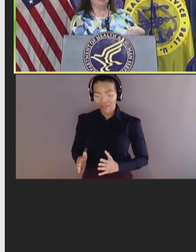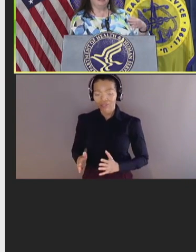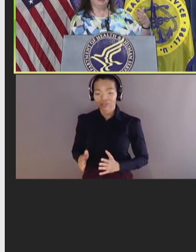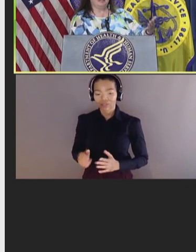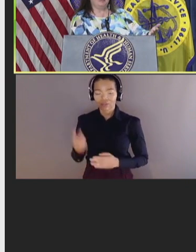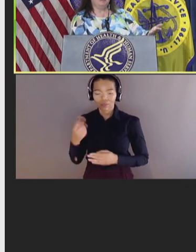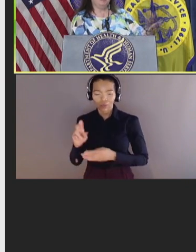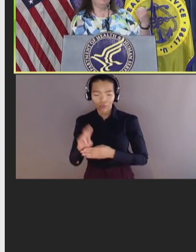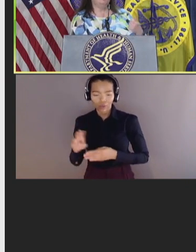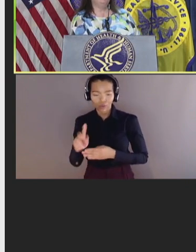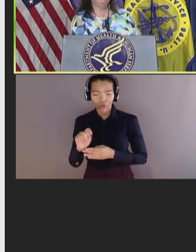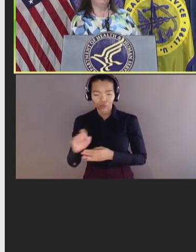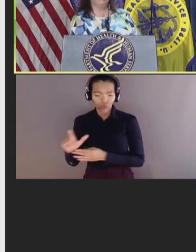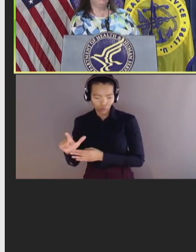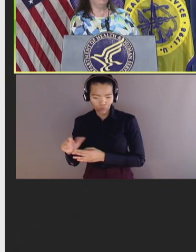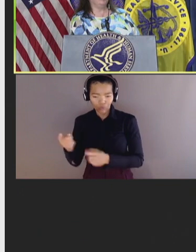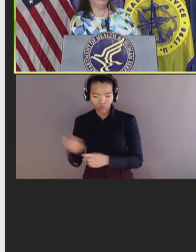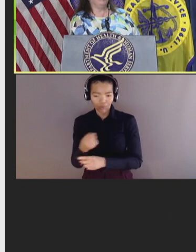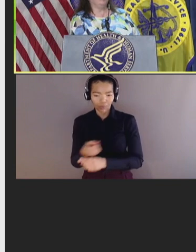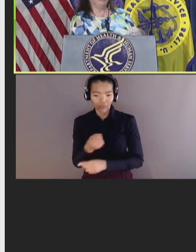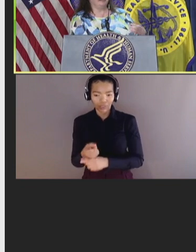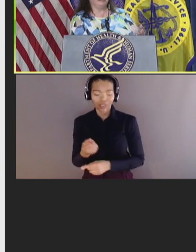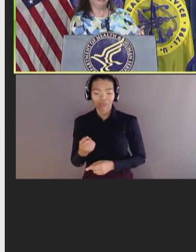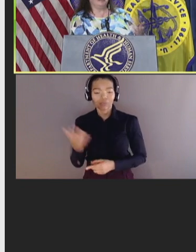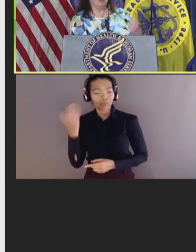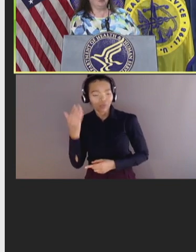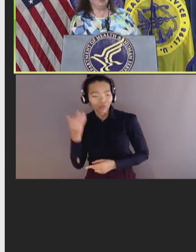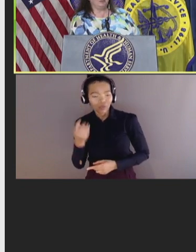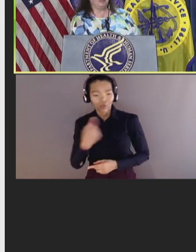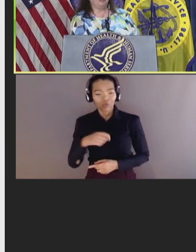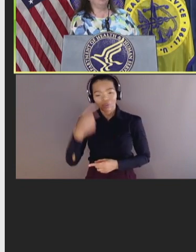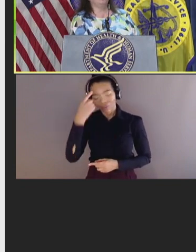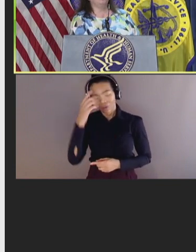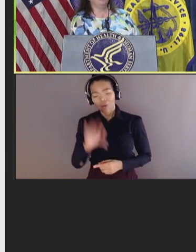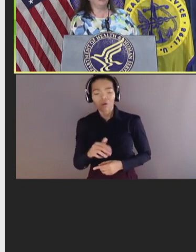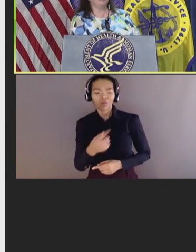expected people to intuitively understand what we needed them to input into the tool. But actually,